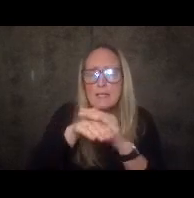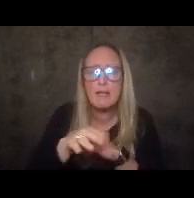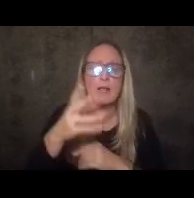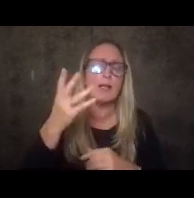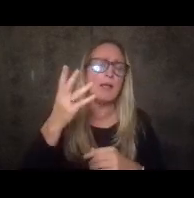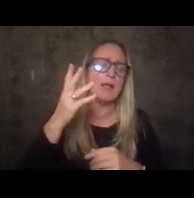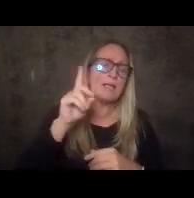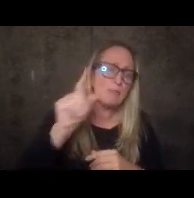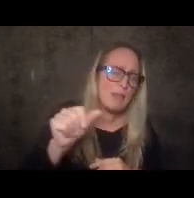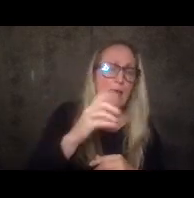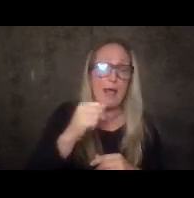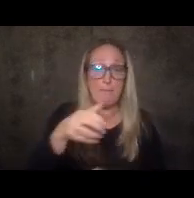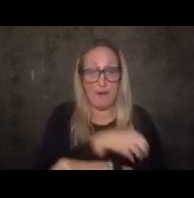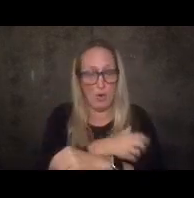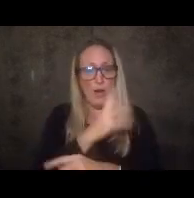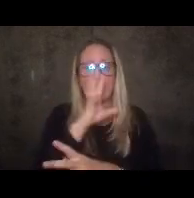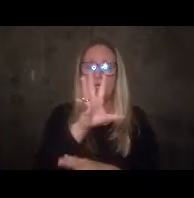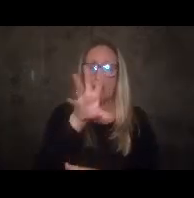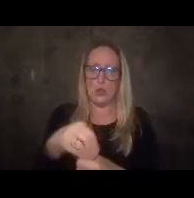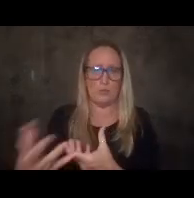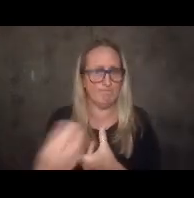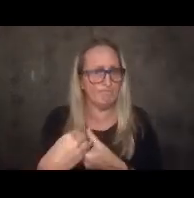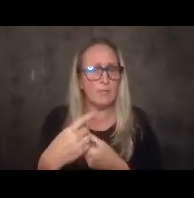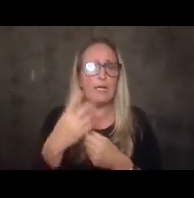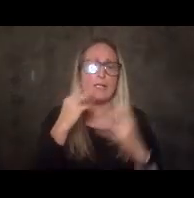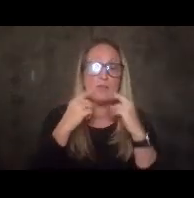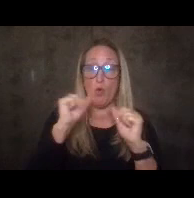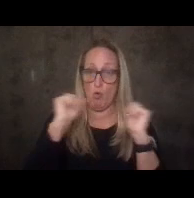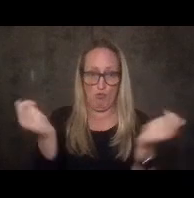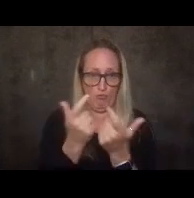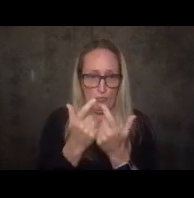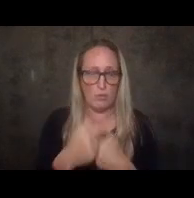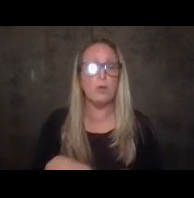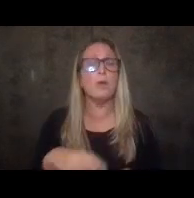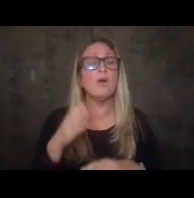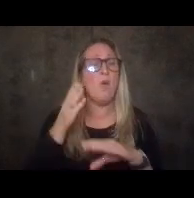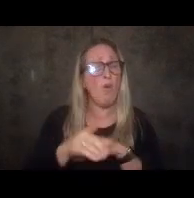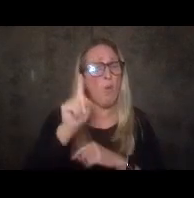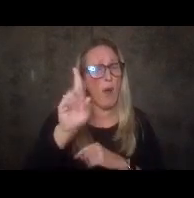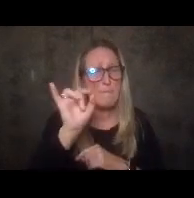and the power in creating inclusive experiences for everyone over a billion people lived with